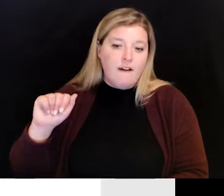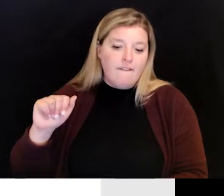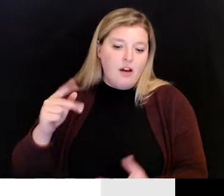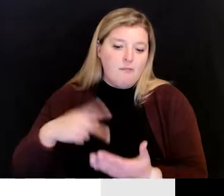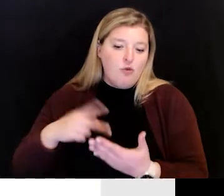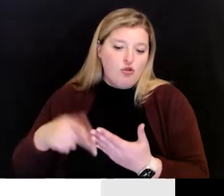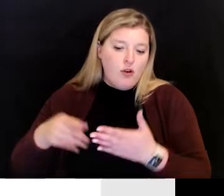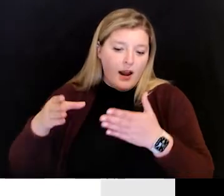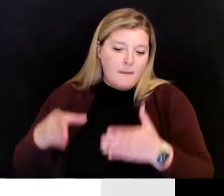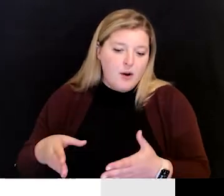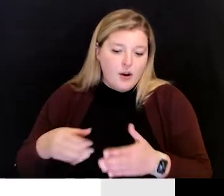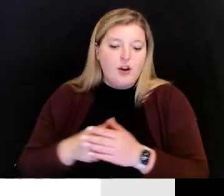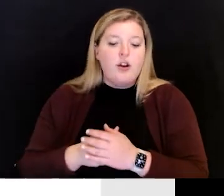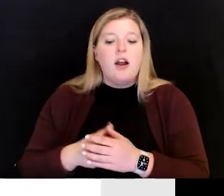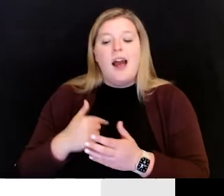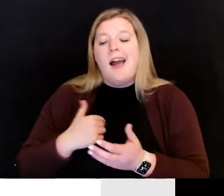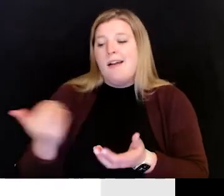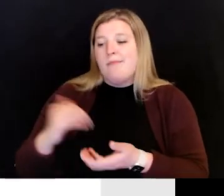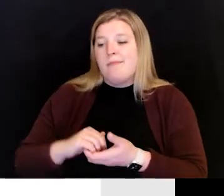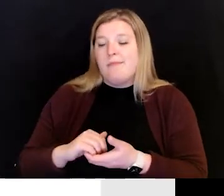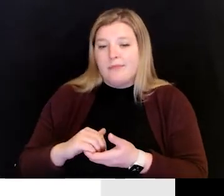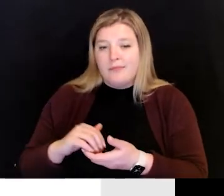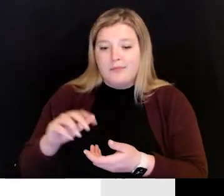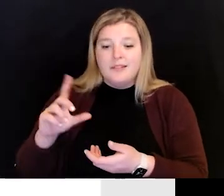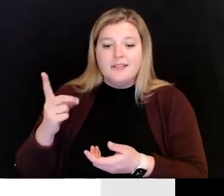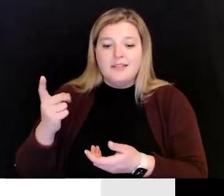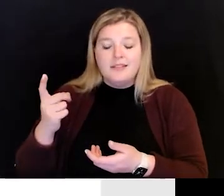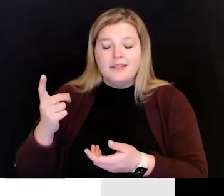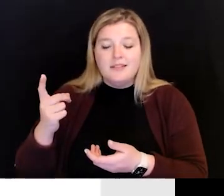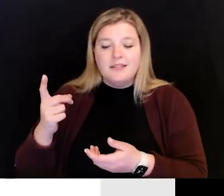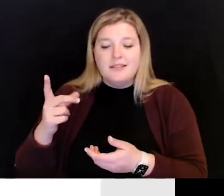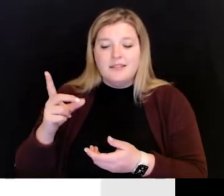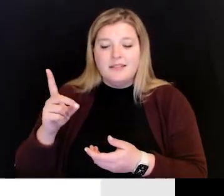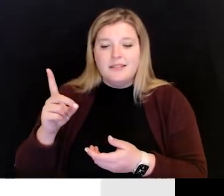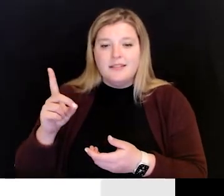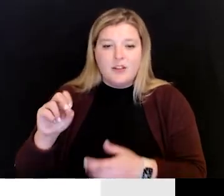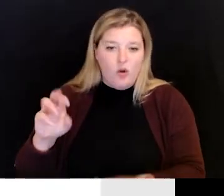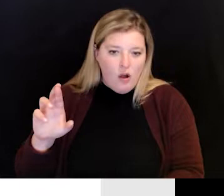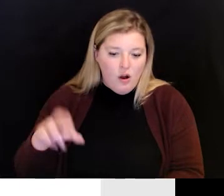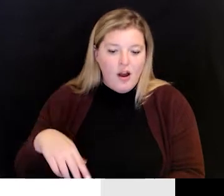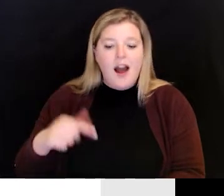partnering with the Department of Revenue. I'm a "Doctor Who" enthusiast, both classic and modern,